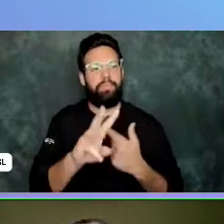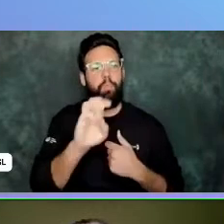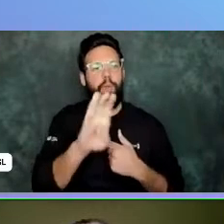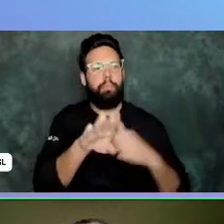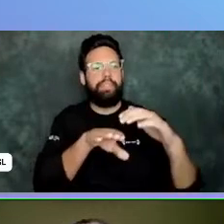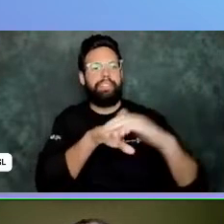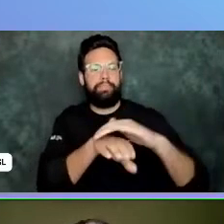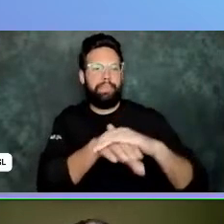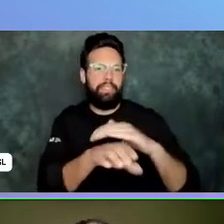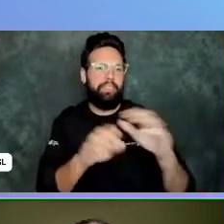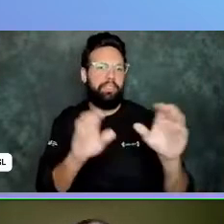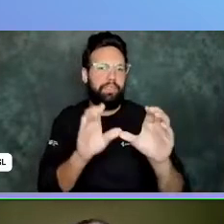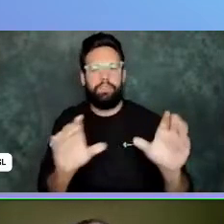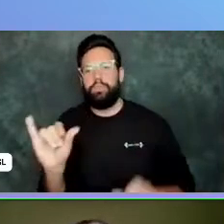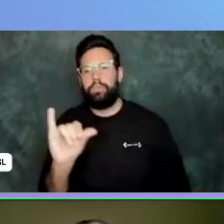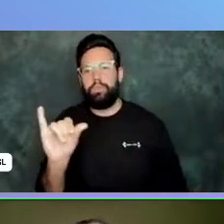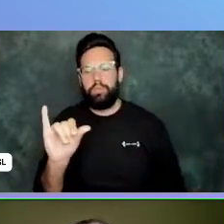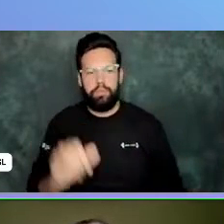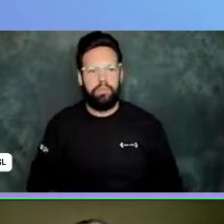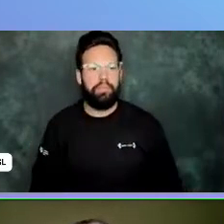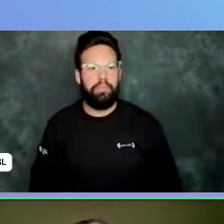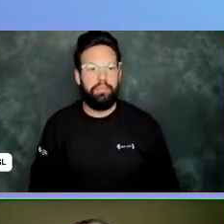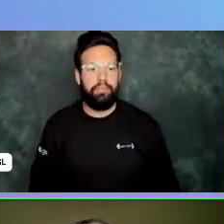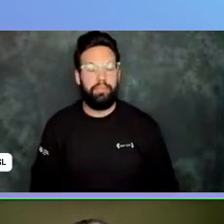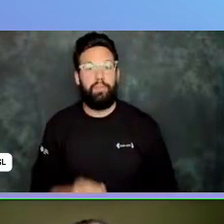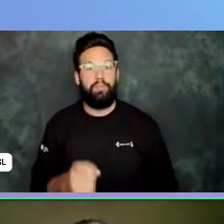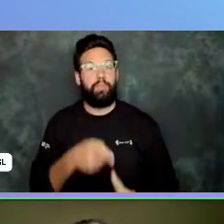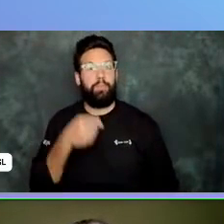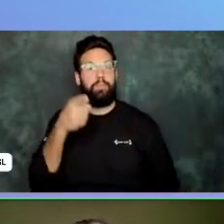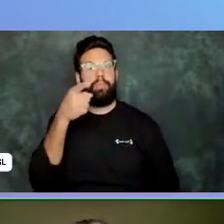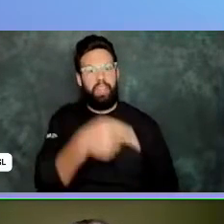specialist first, and then I got my cpac certification